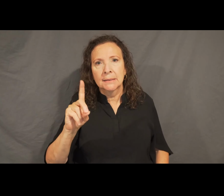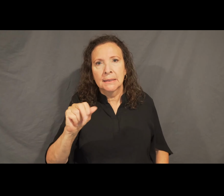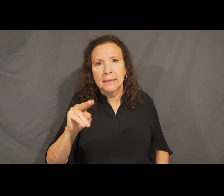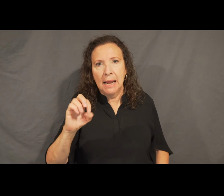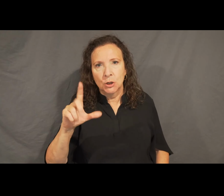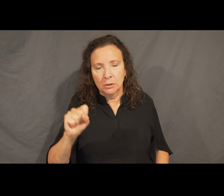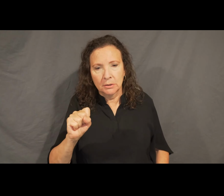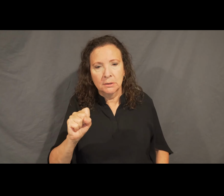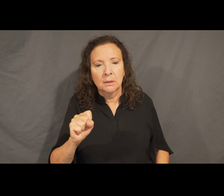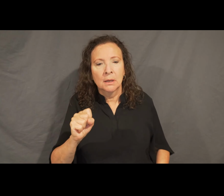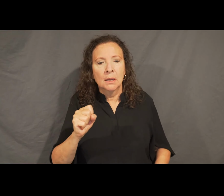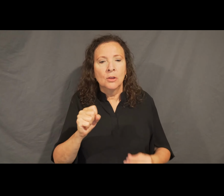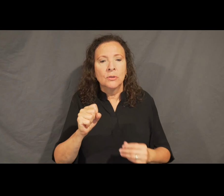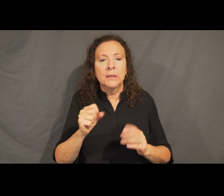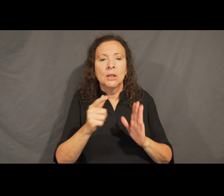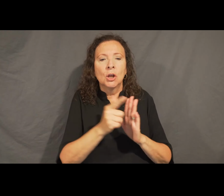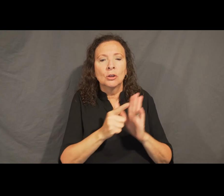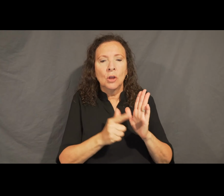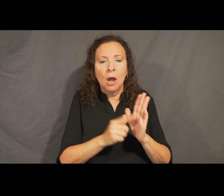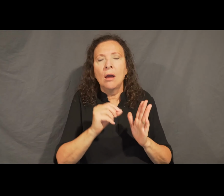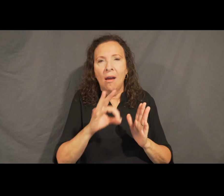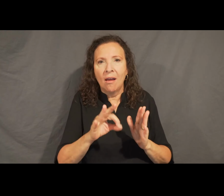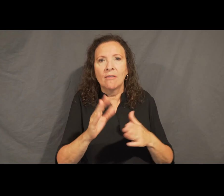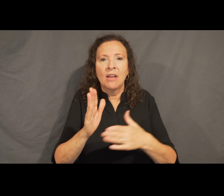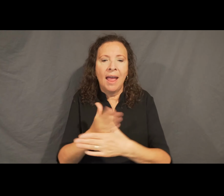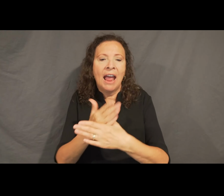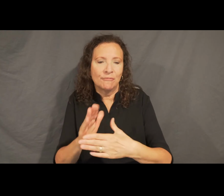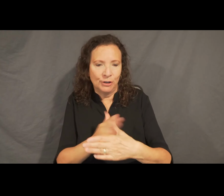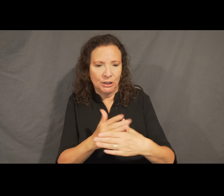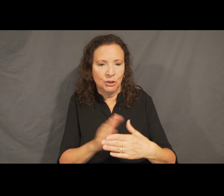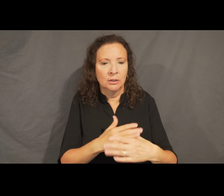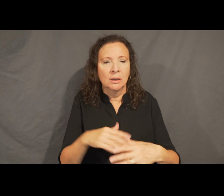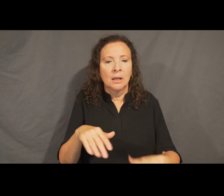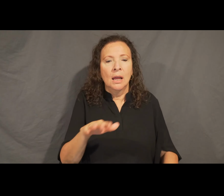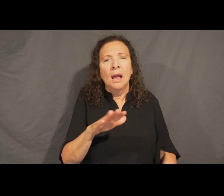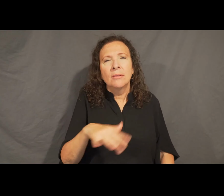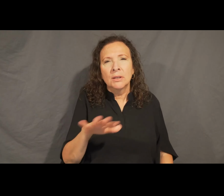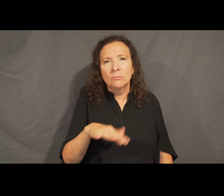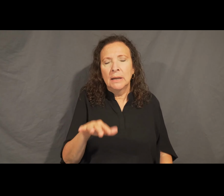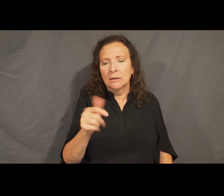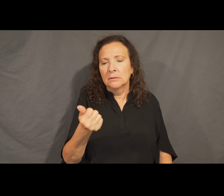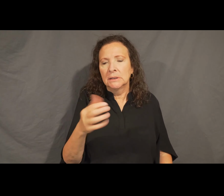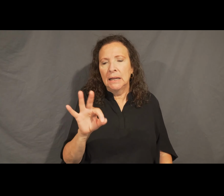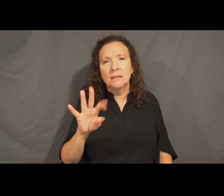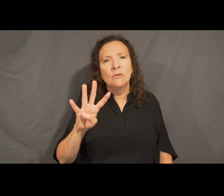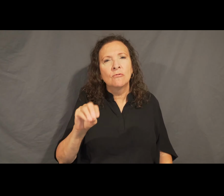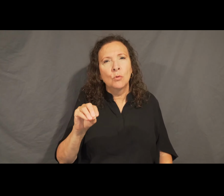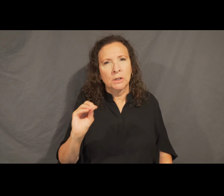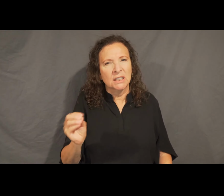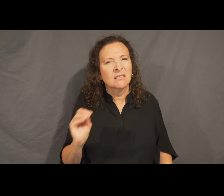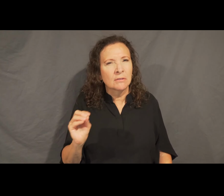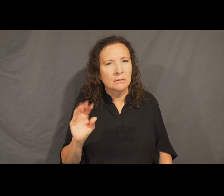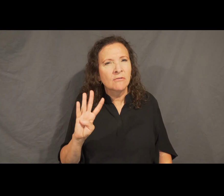Toward the end of the 1940s, the Air Force had a problem.